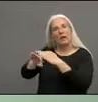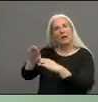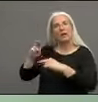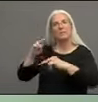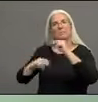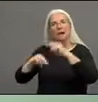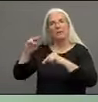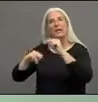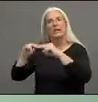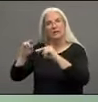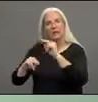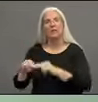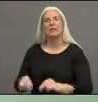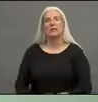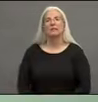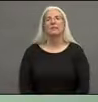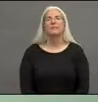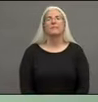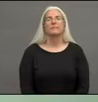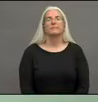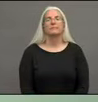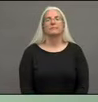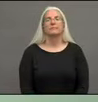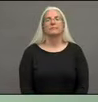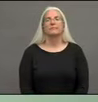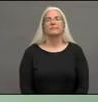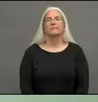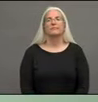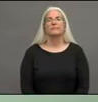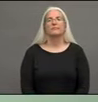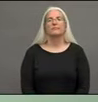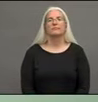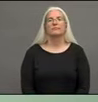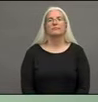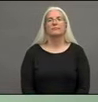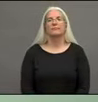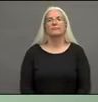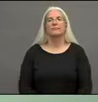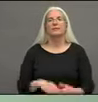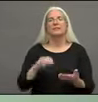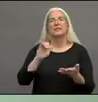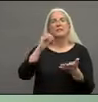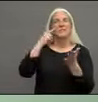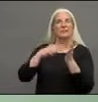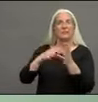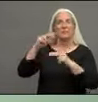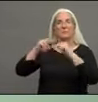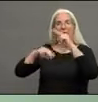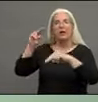been re-designed inside, like a gymnasium or a large multi-purpose room,